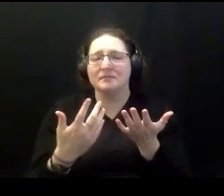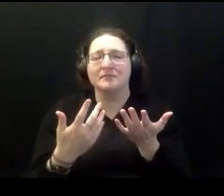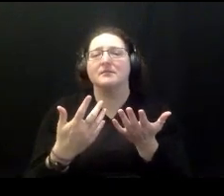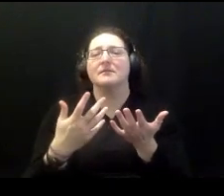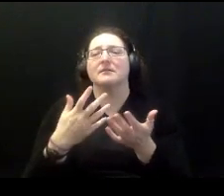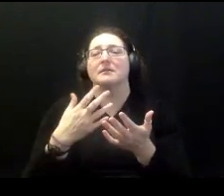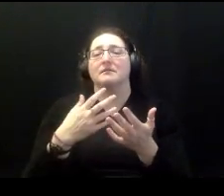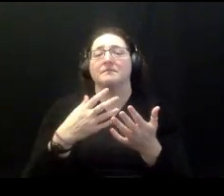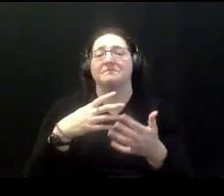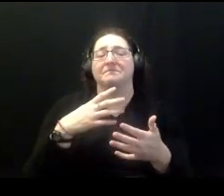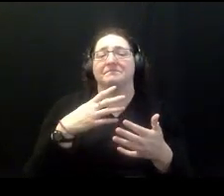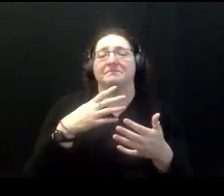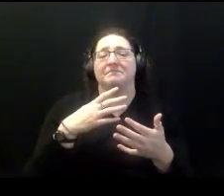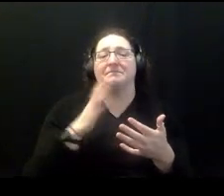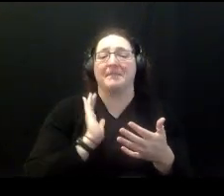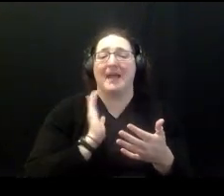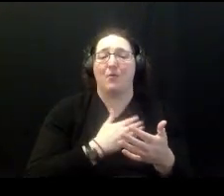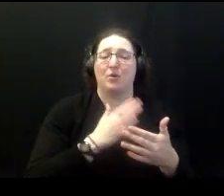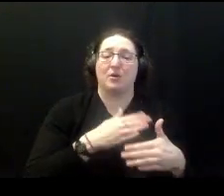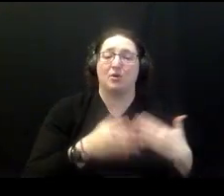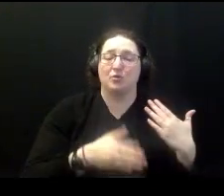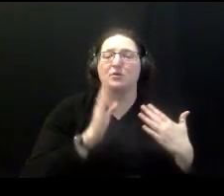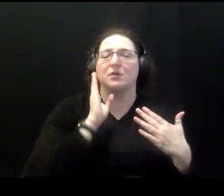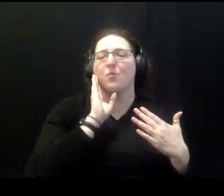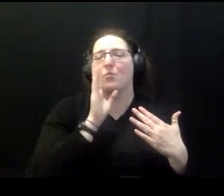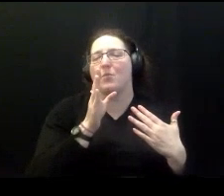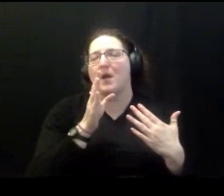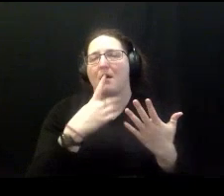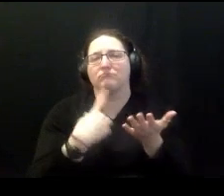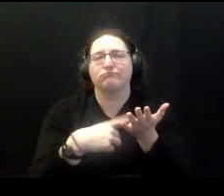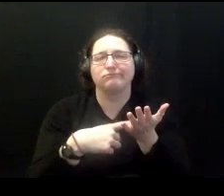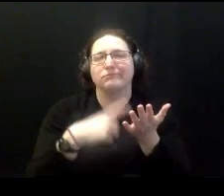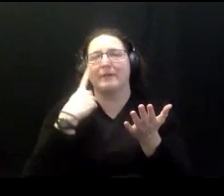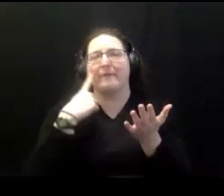in turn, inform the Rhode Island Department of Health's future emergency preparedness priorities.